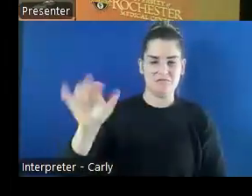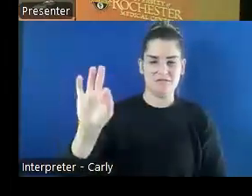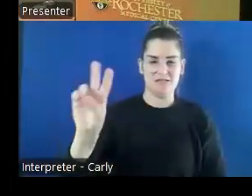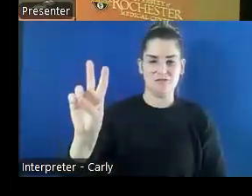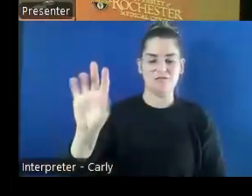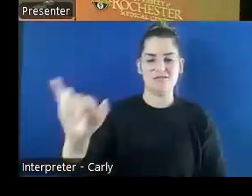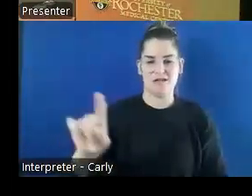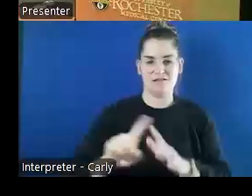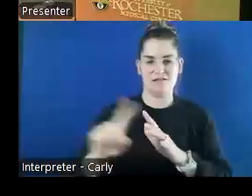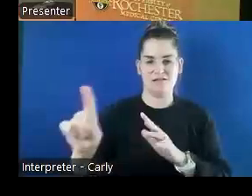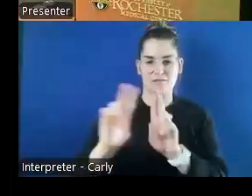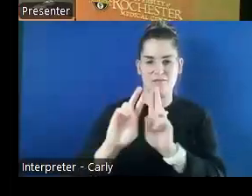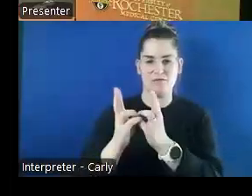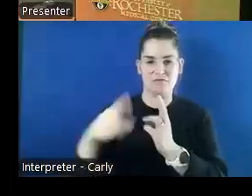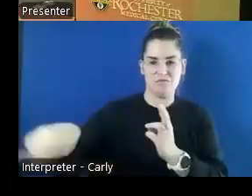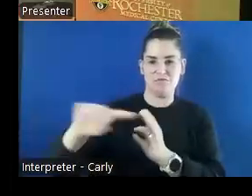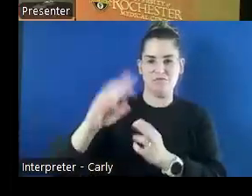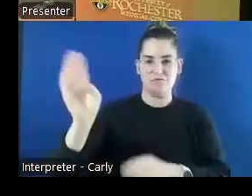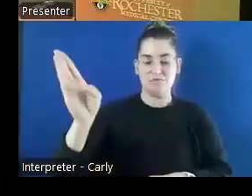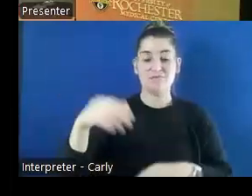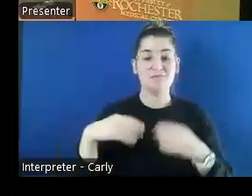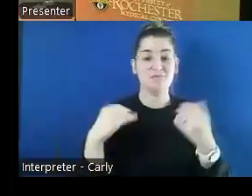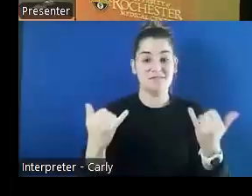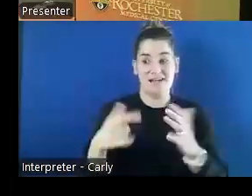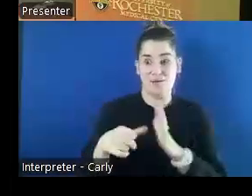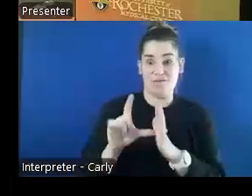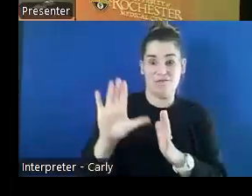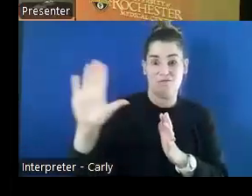talked so today we will review a little bit of what Summits unit is um because it's part of